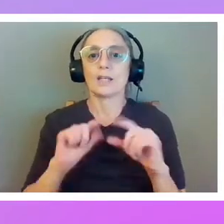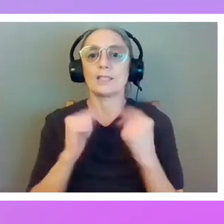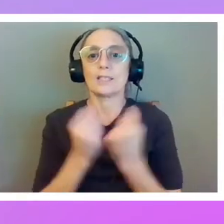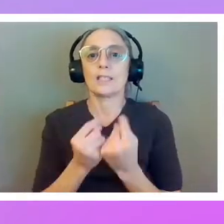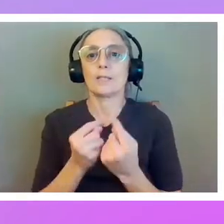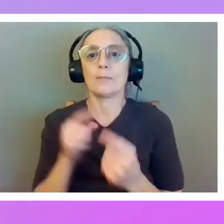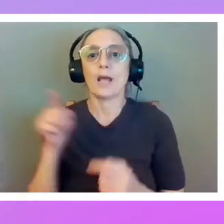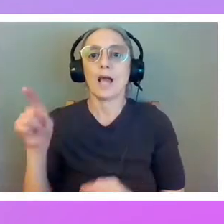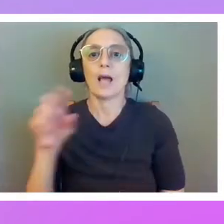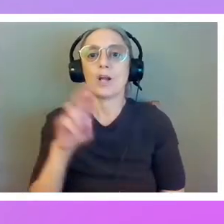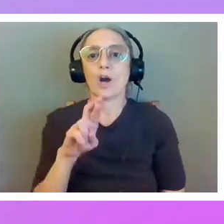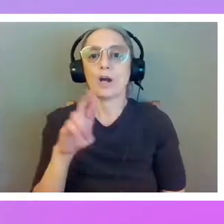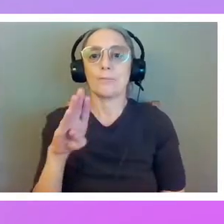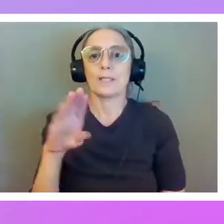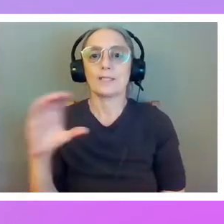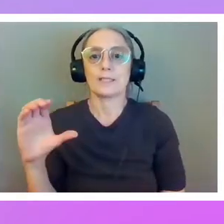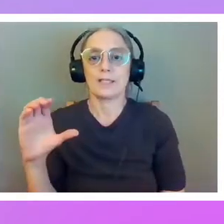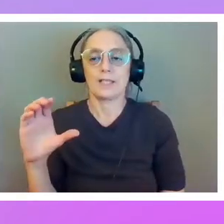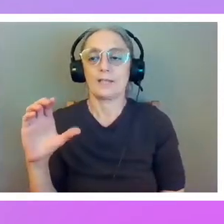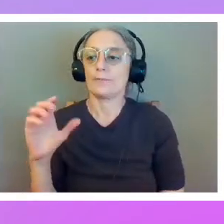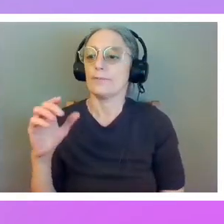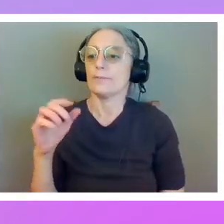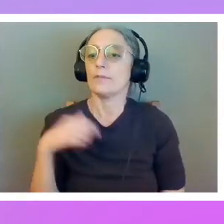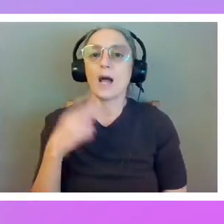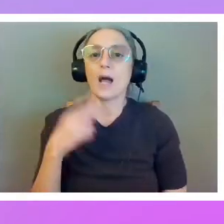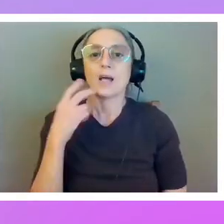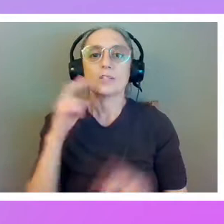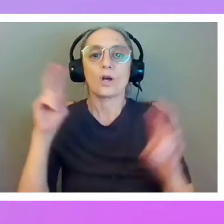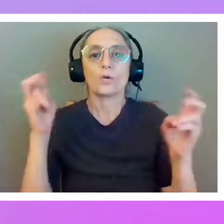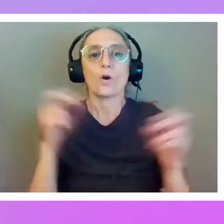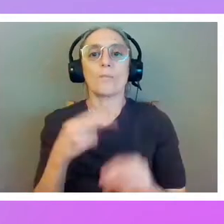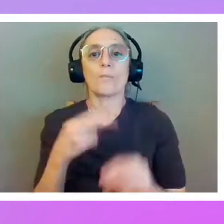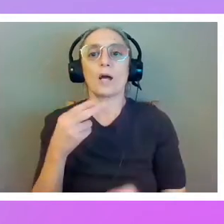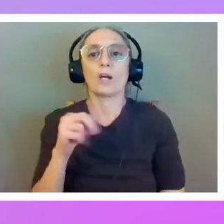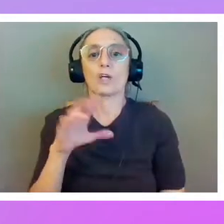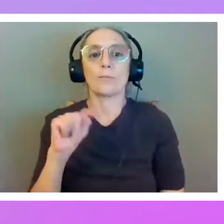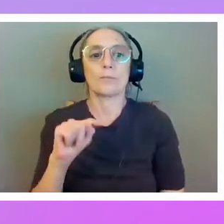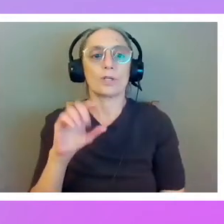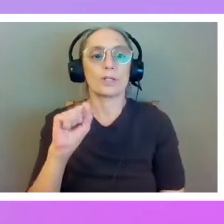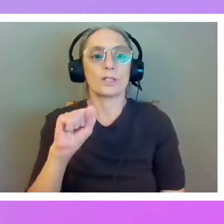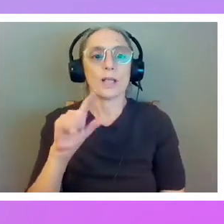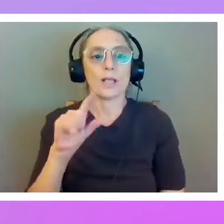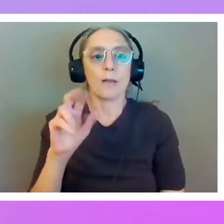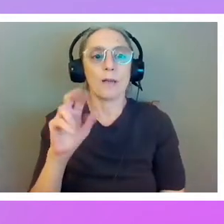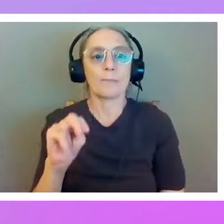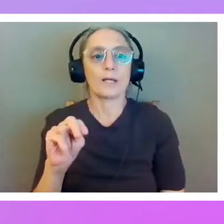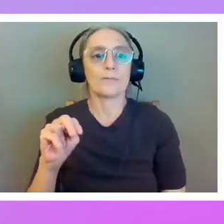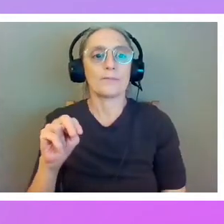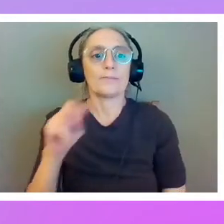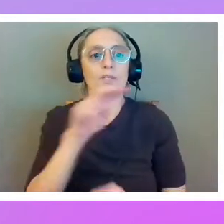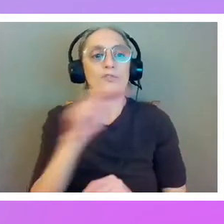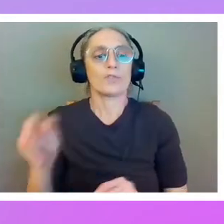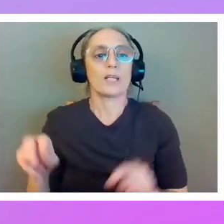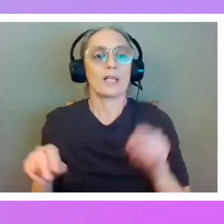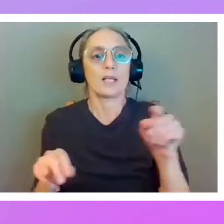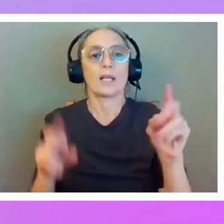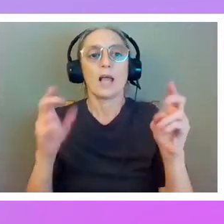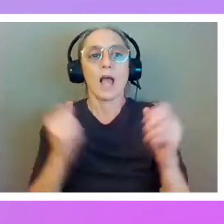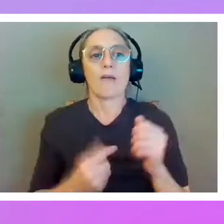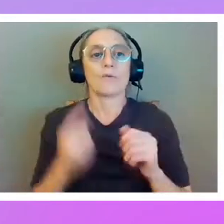I was introduced to this quote by Herbert Simon "Everyone designs who devises courses of action aimed